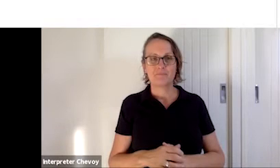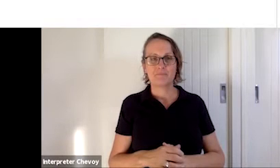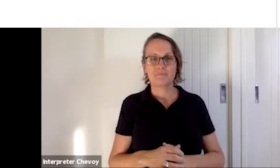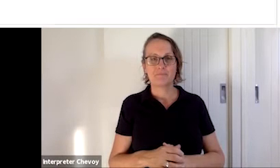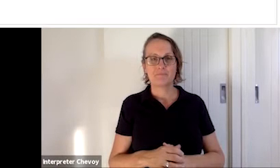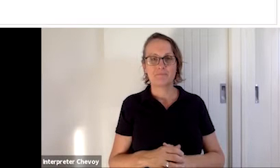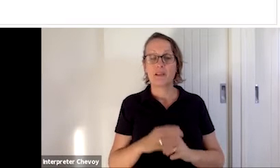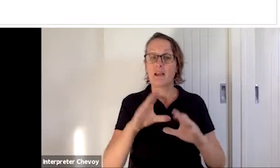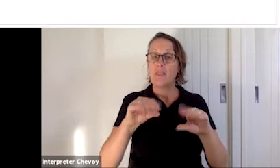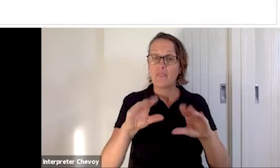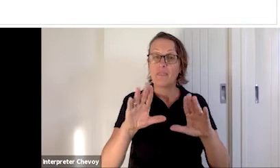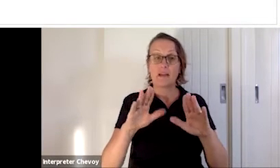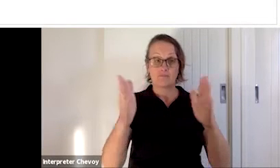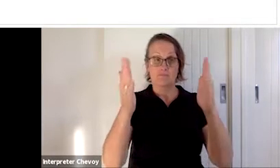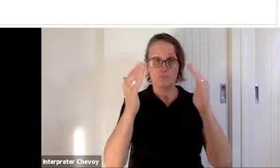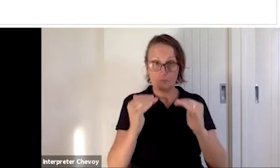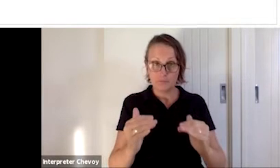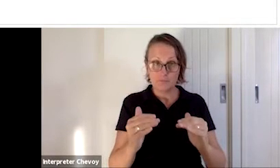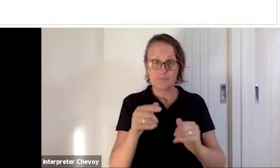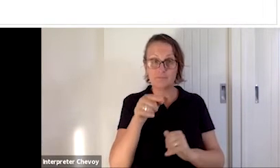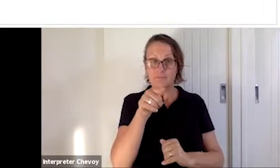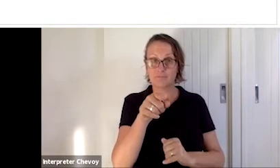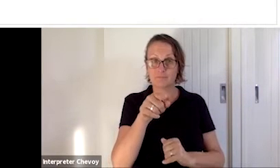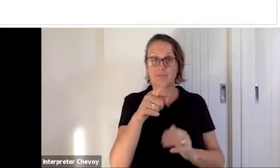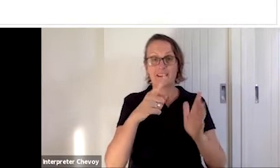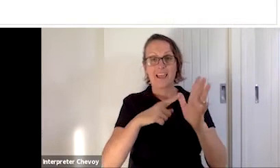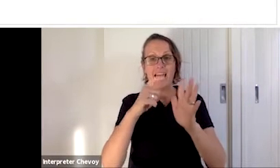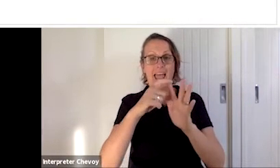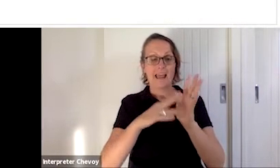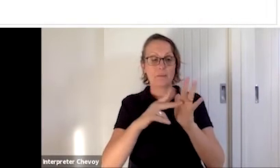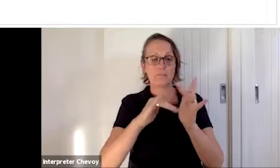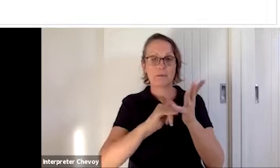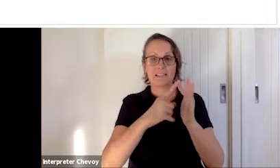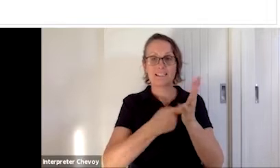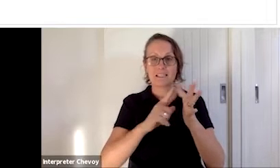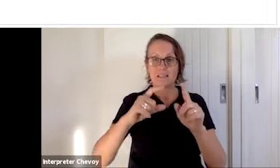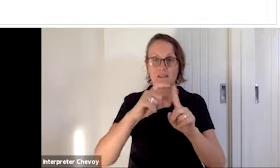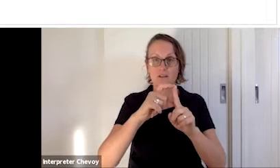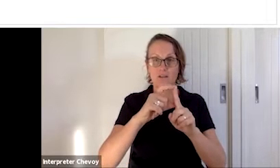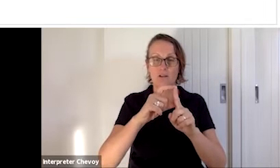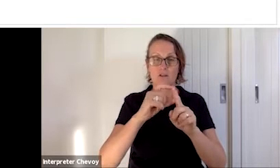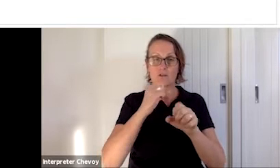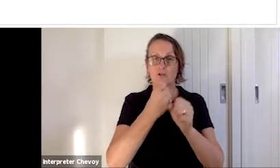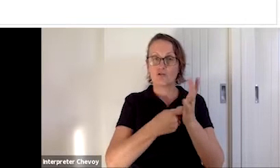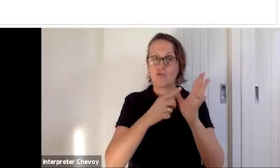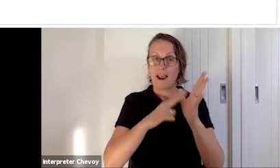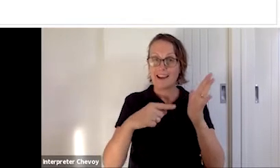Then underneath that is a section on "Administered grants". That is if you are going to nominate